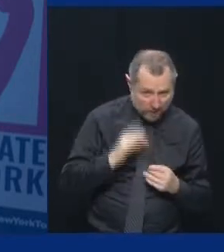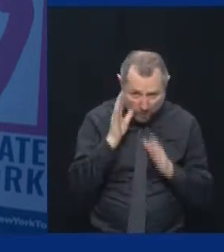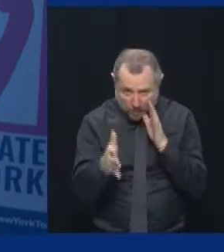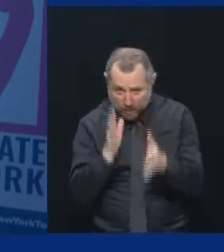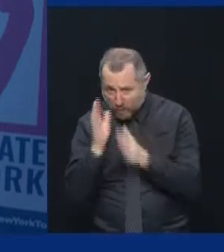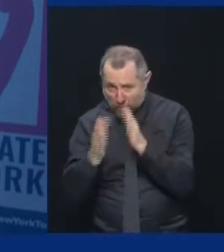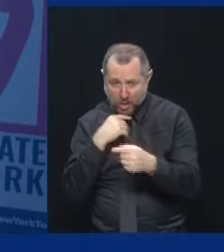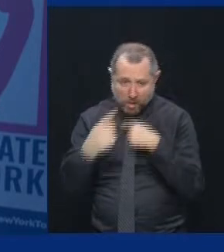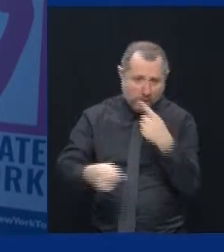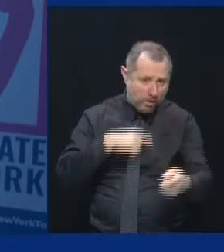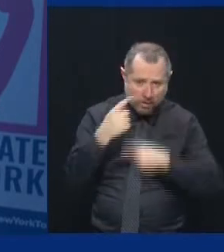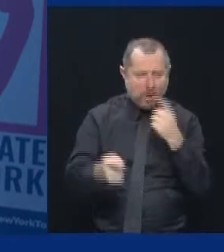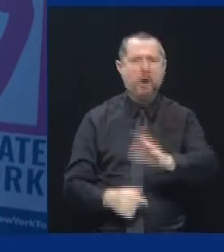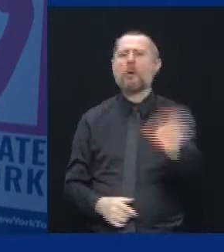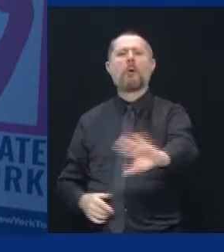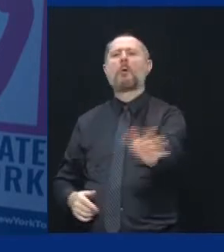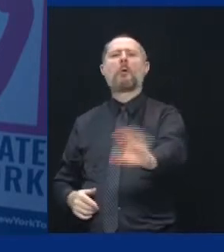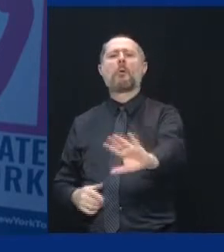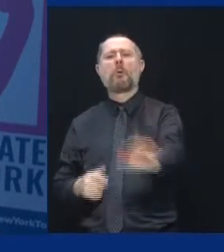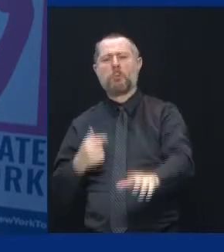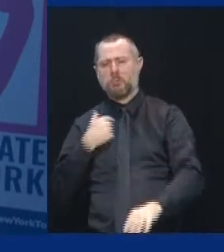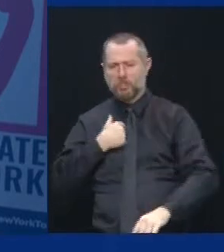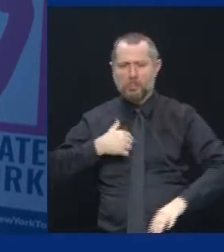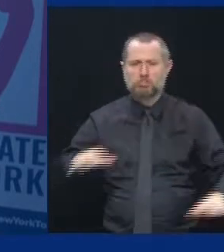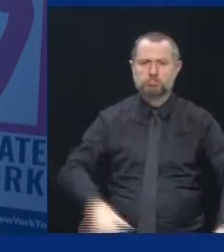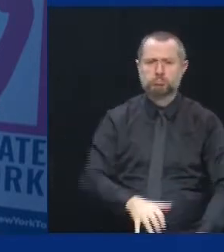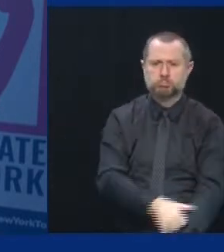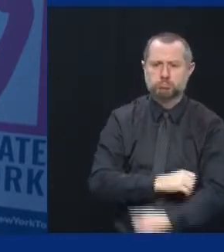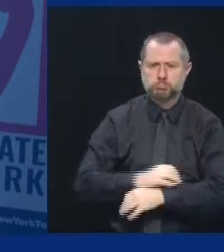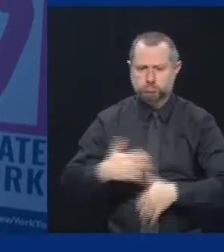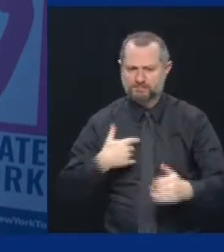NOT JUST IN RHETORIC BUT REALITY. NOT JUST A GOVERNMENT THAT POSTURES AND PONTIFICATES.